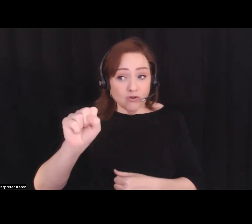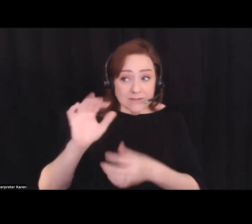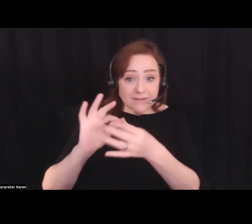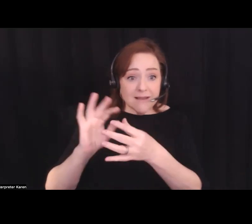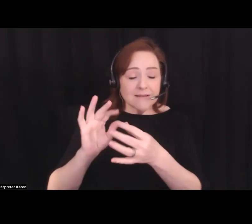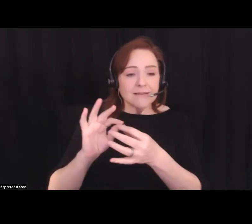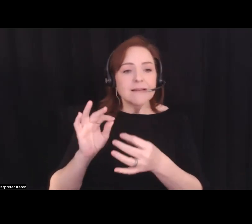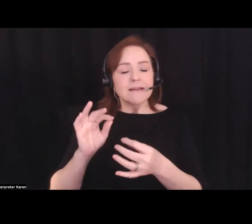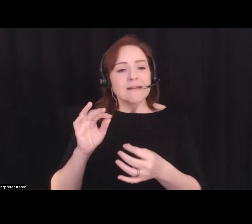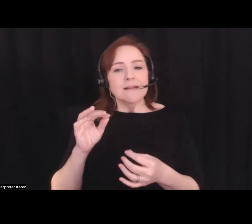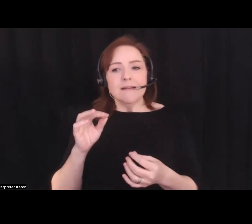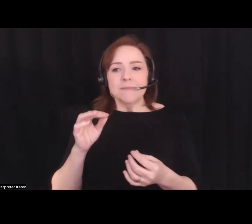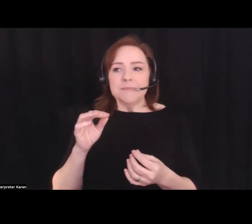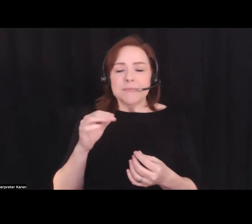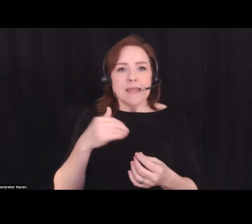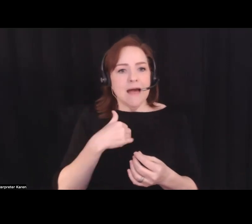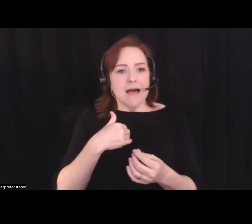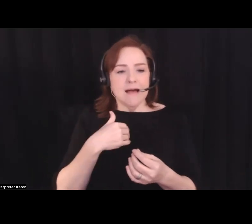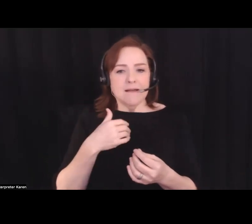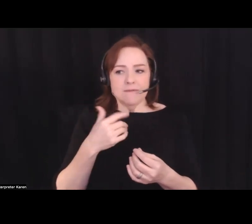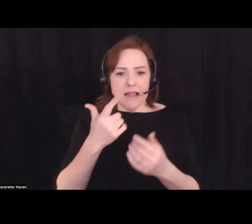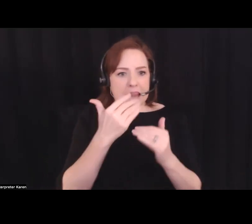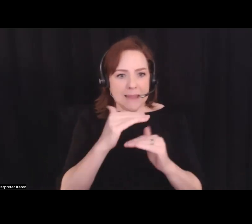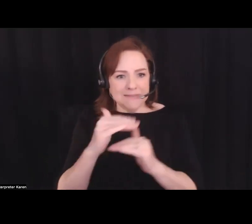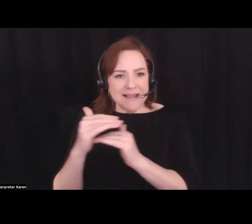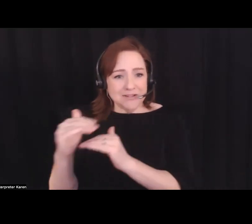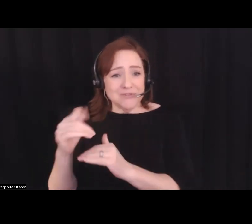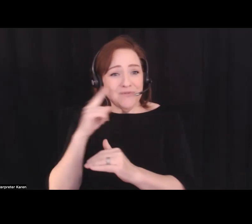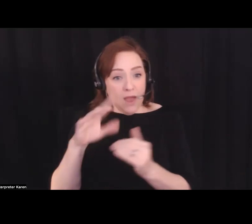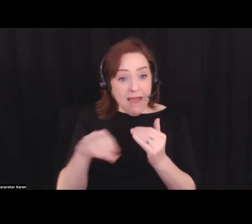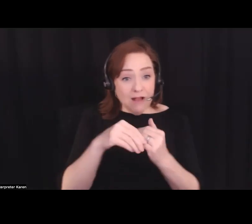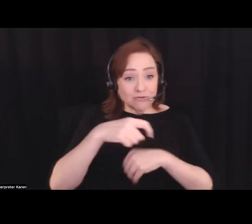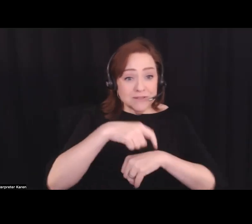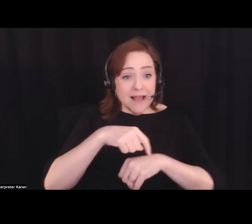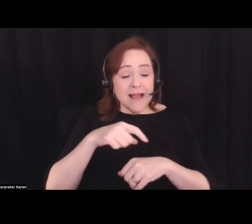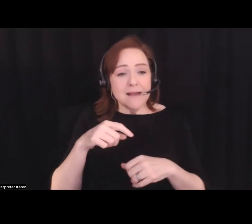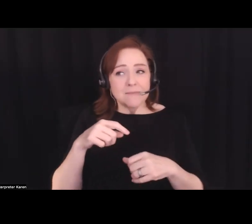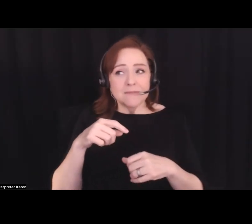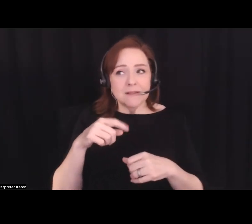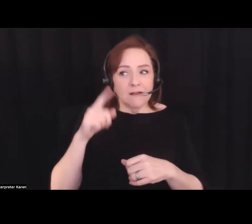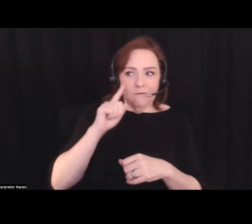what we can build for the extra time that is required to accommodate patients who do